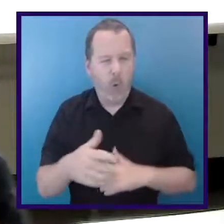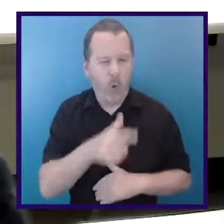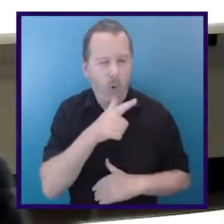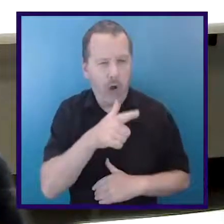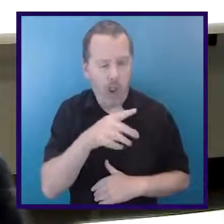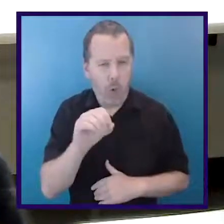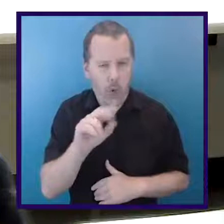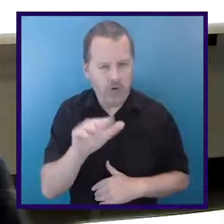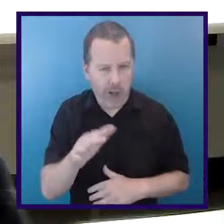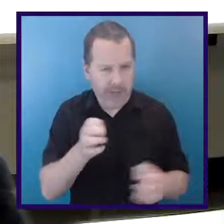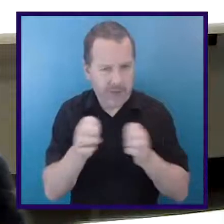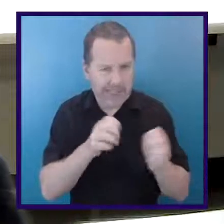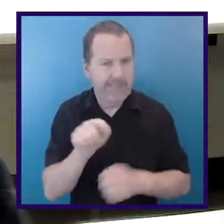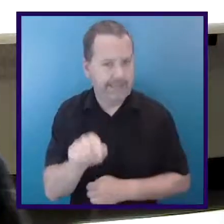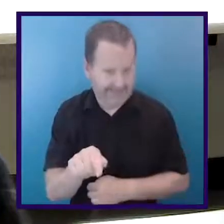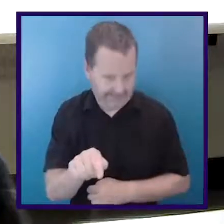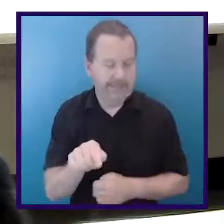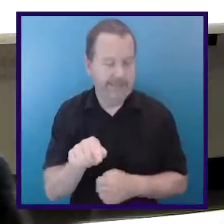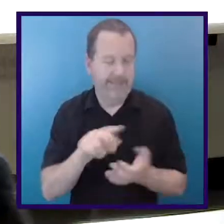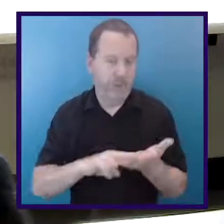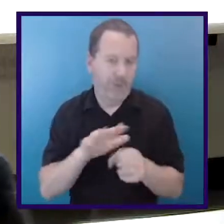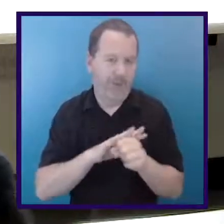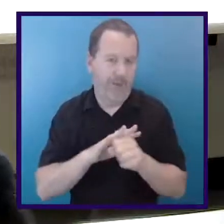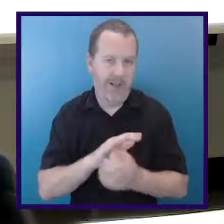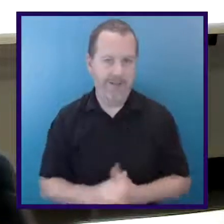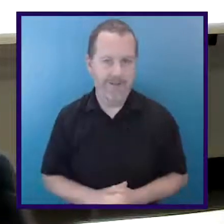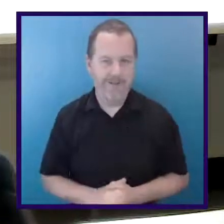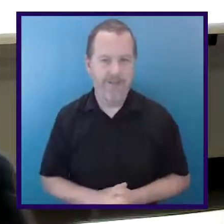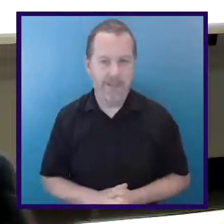I think more oral exercises would be useful.